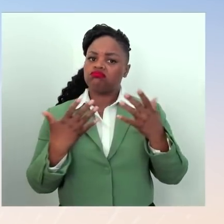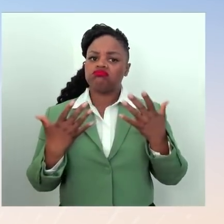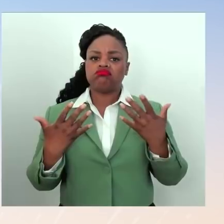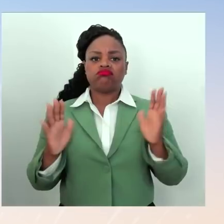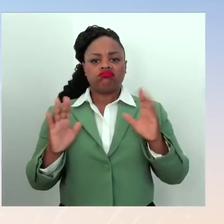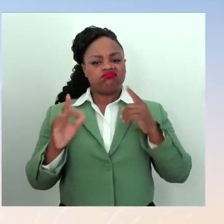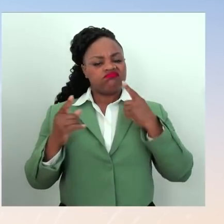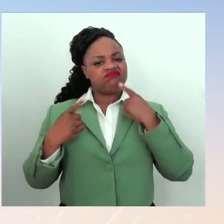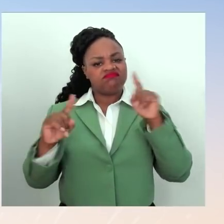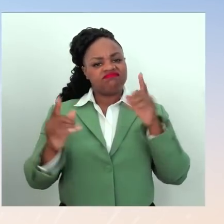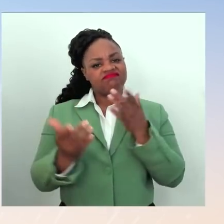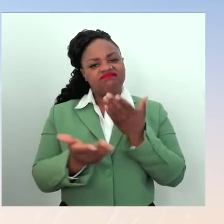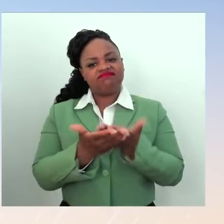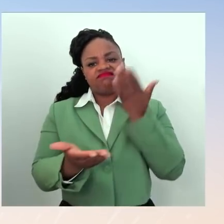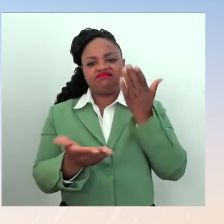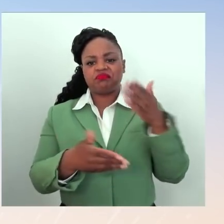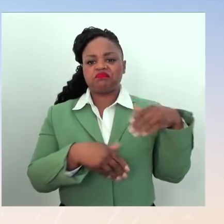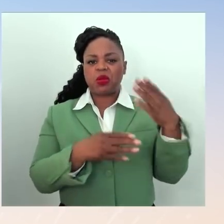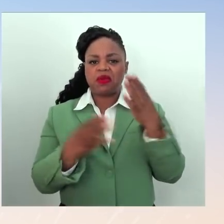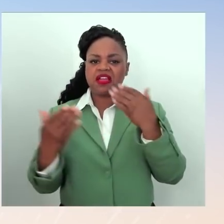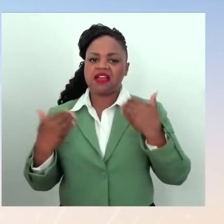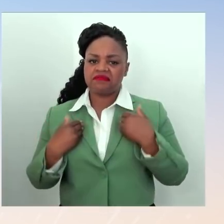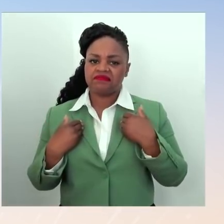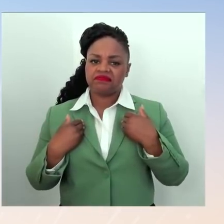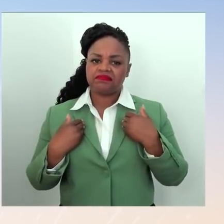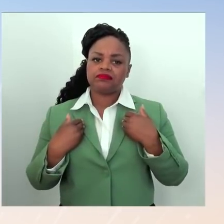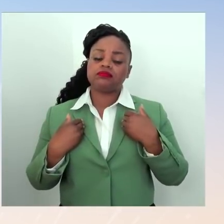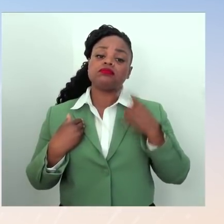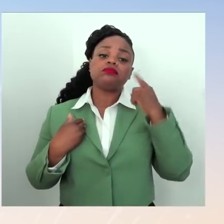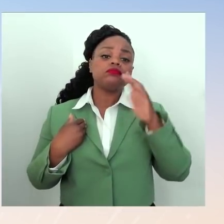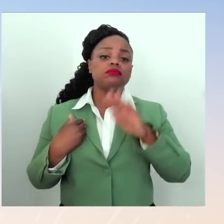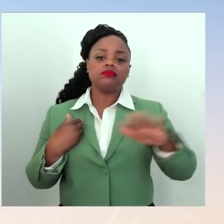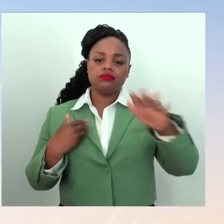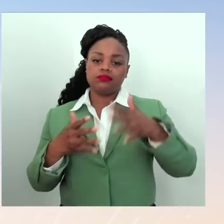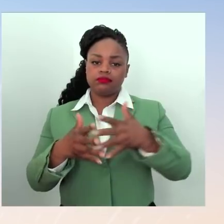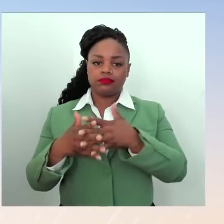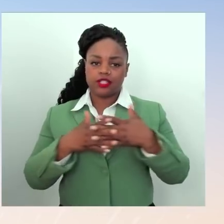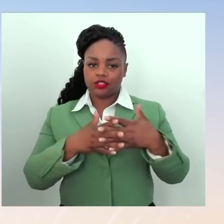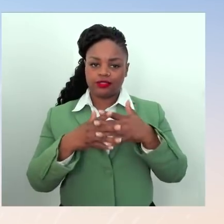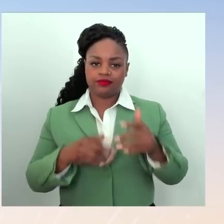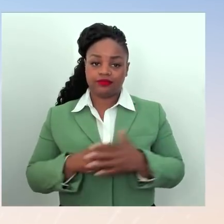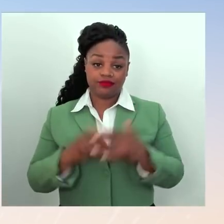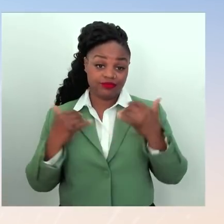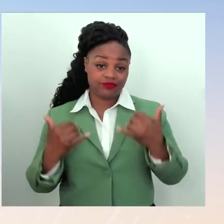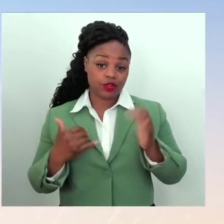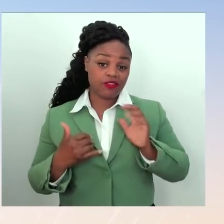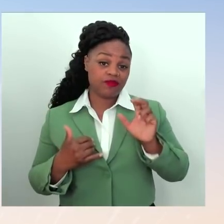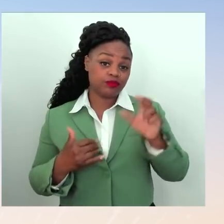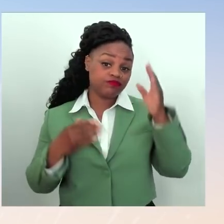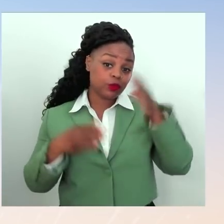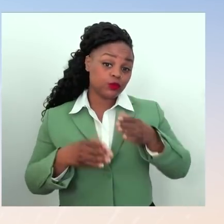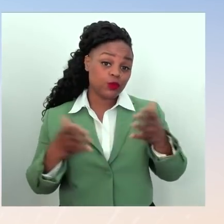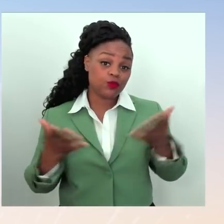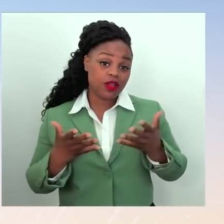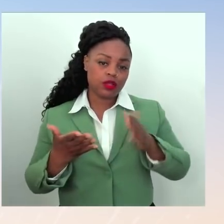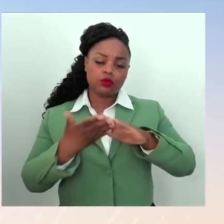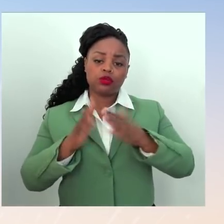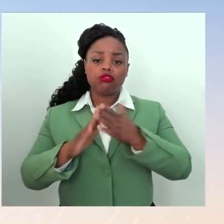Today, we're focusing on ARP's higher-ed investments in community colleges; HBCUs; TCCUs --